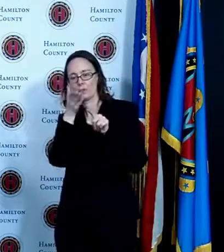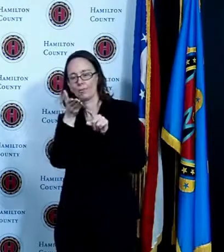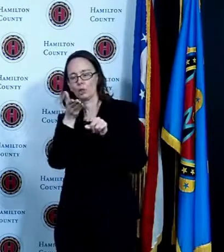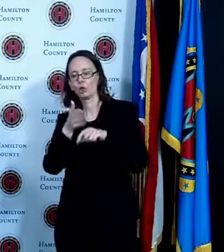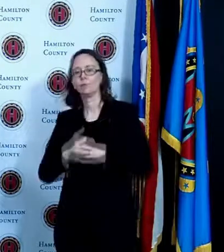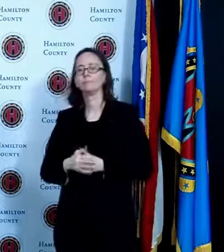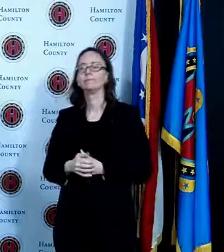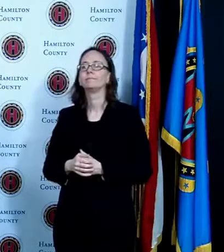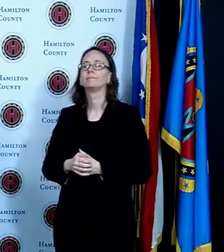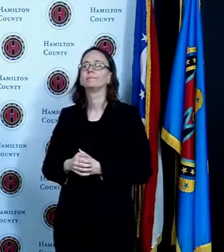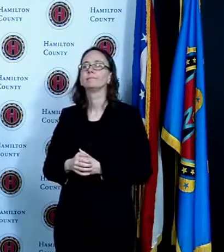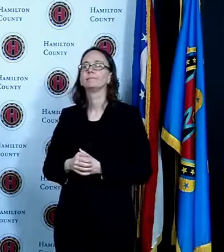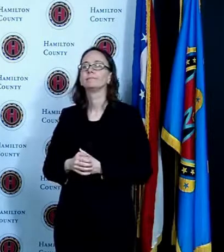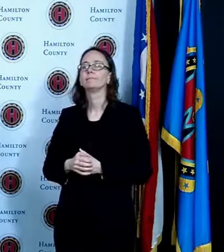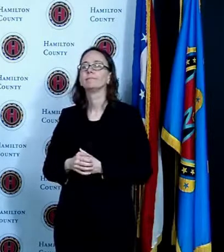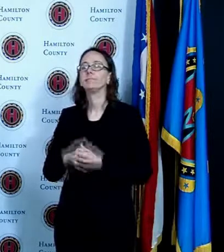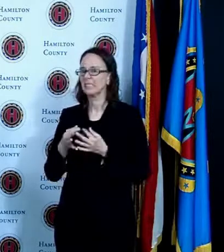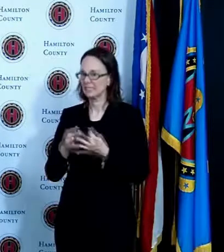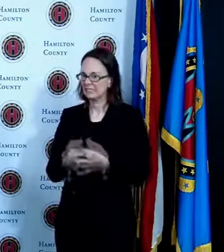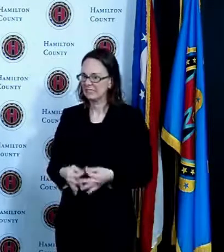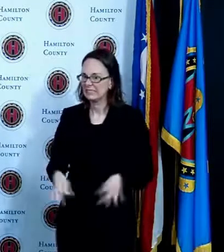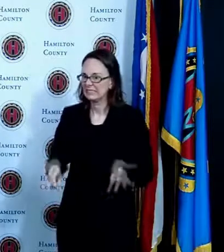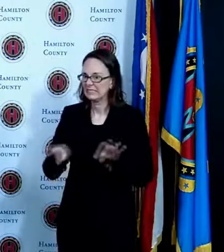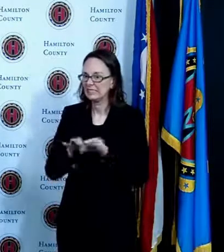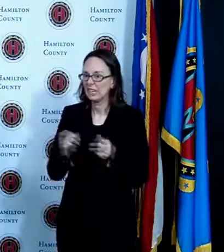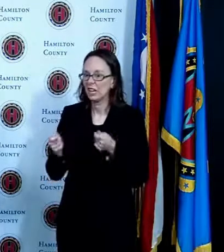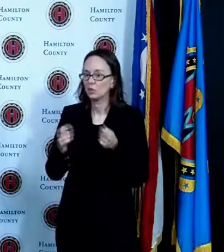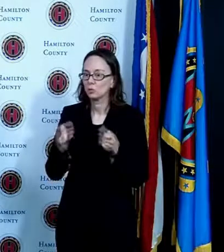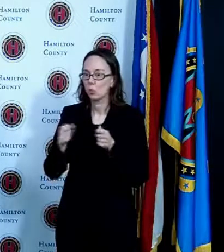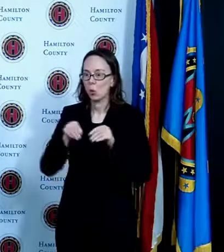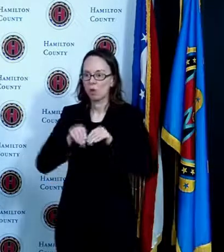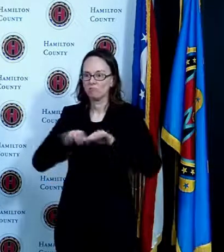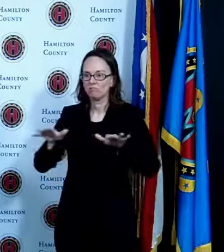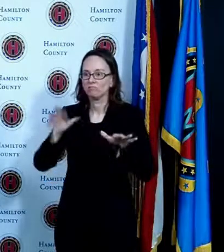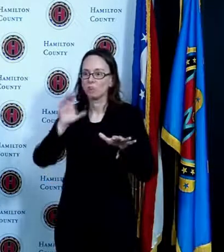of Covid-19 if we are out and about please be considerate of others and wear